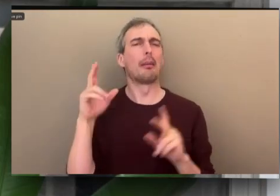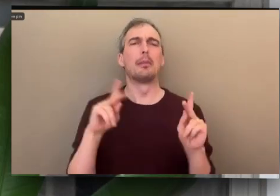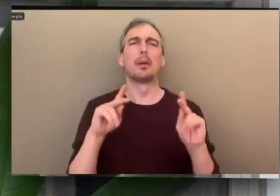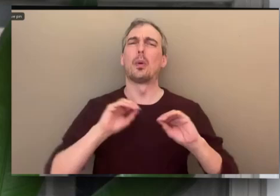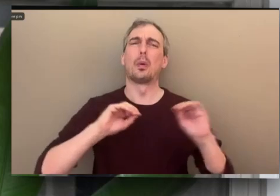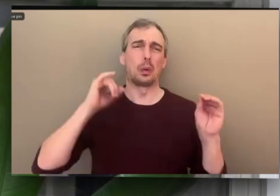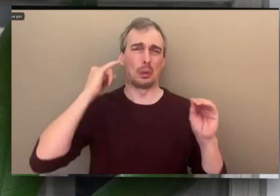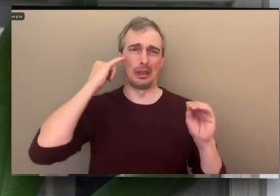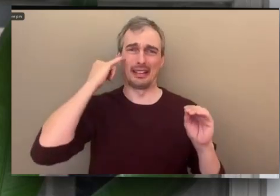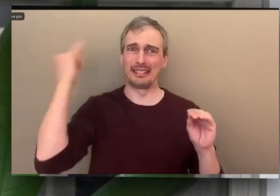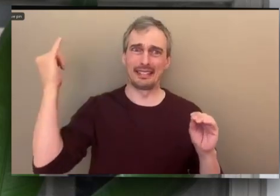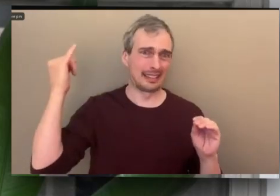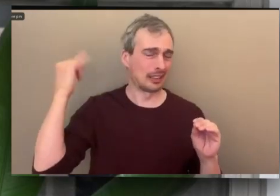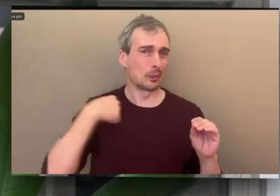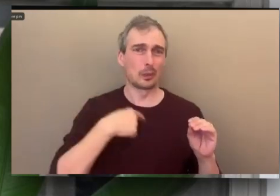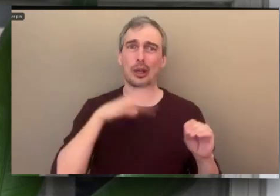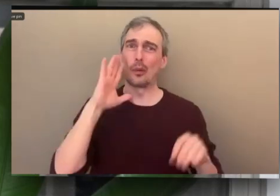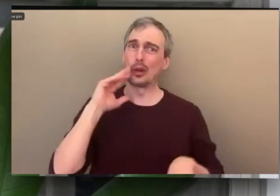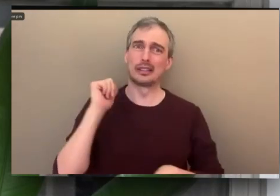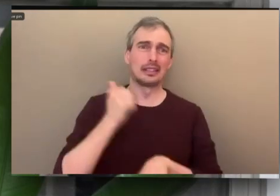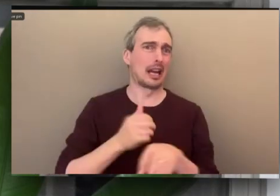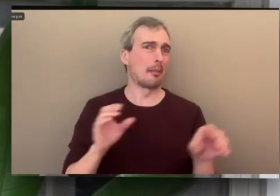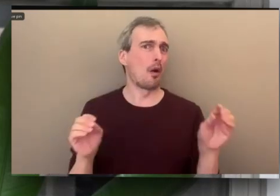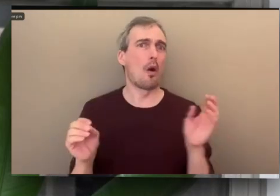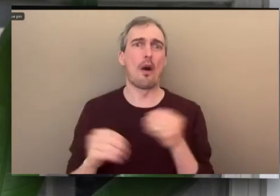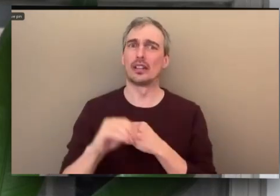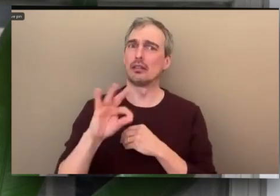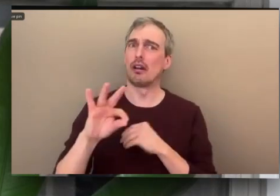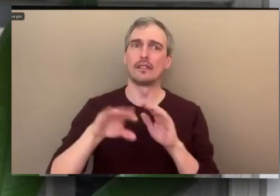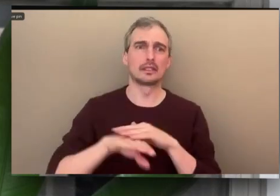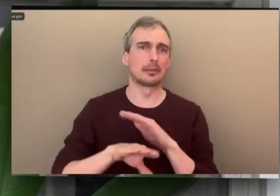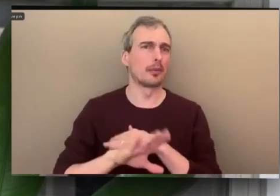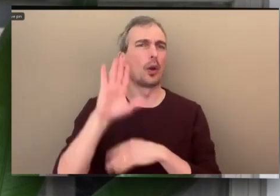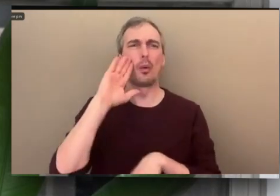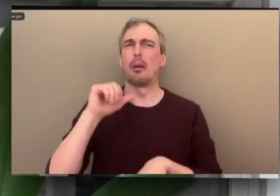be doing global accessibility awareness day, we would be doing a summit, we